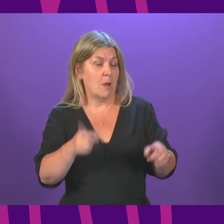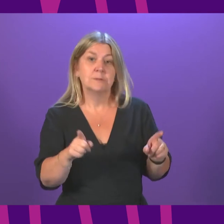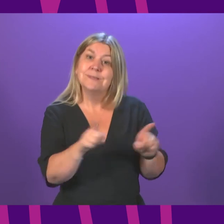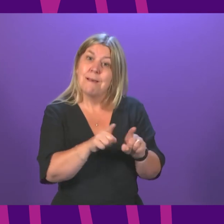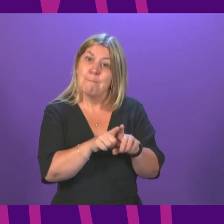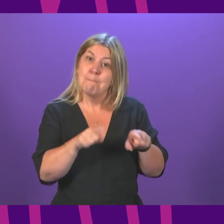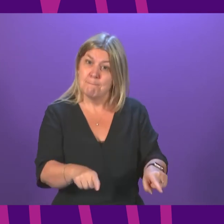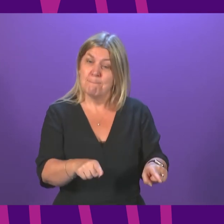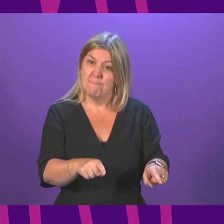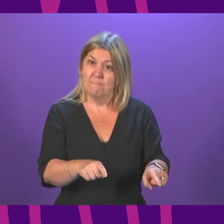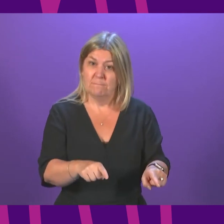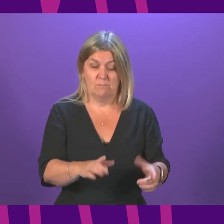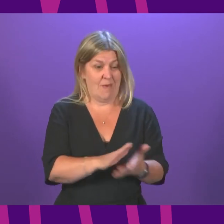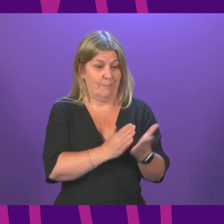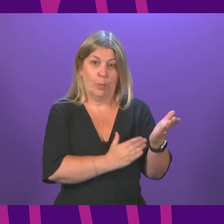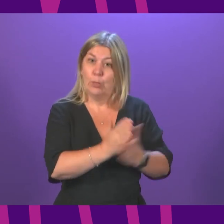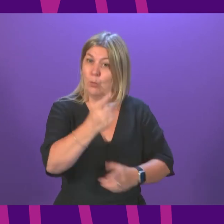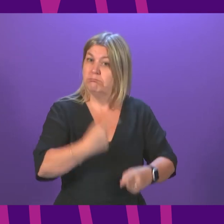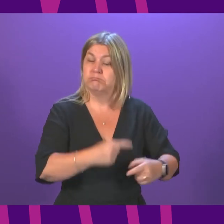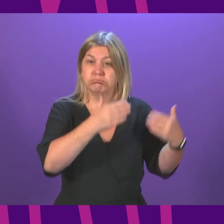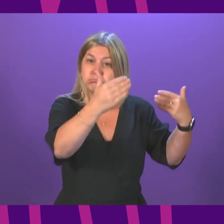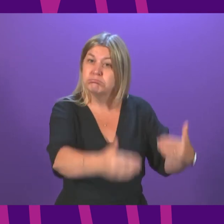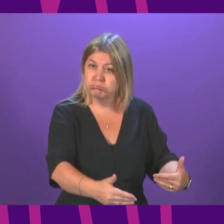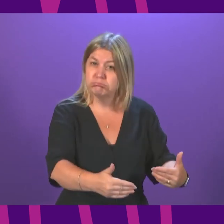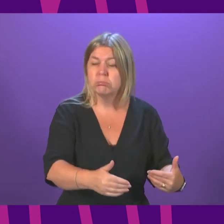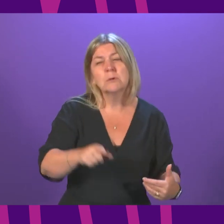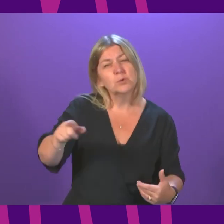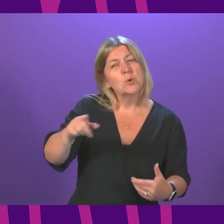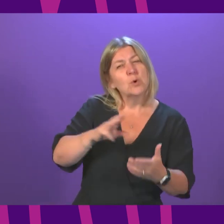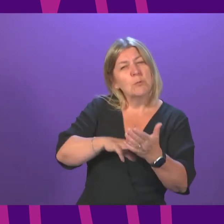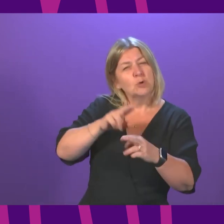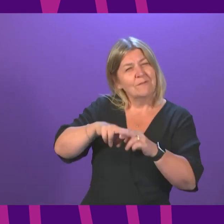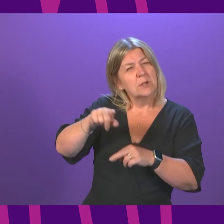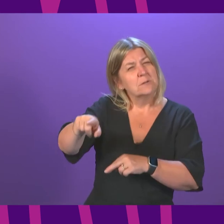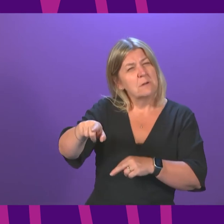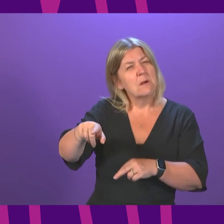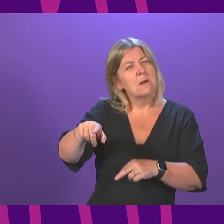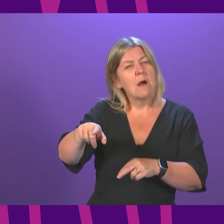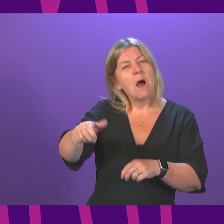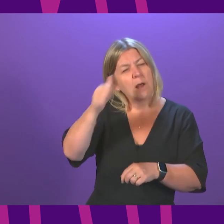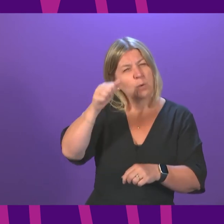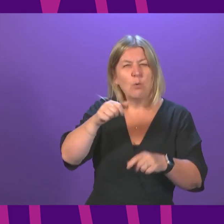to tackle properly the deep-set problems that they face. The Scottish Greens are pleased that amendment 3 was agreed to as we believe that it balances